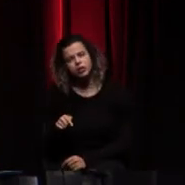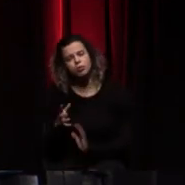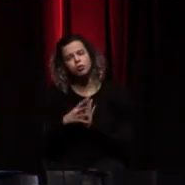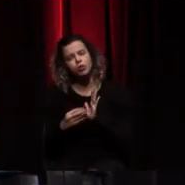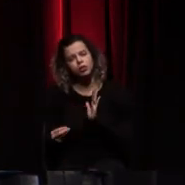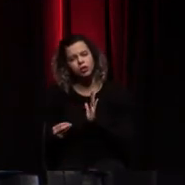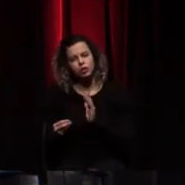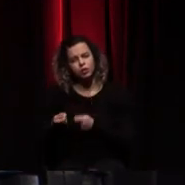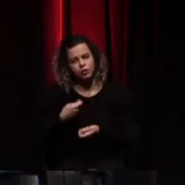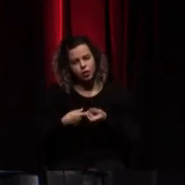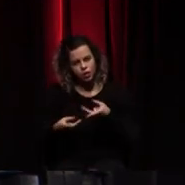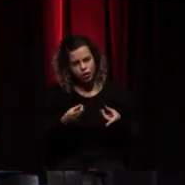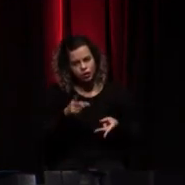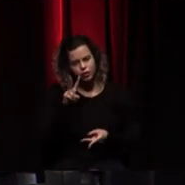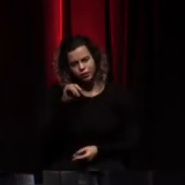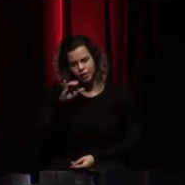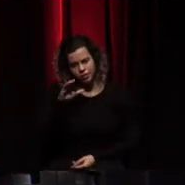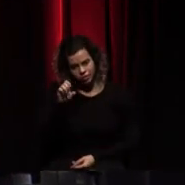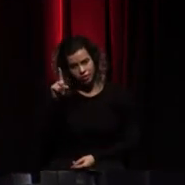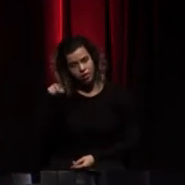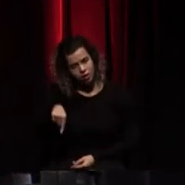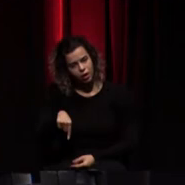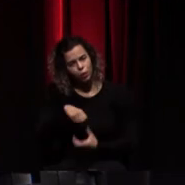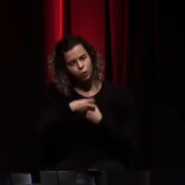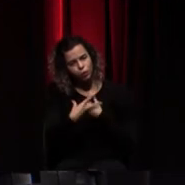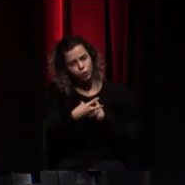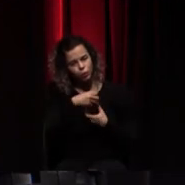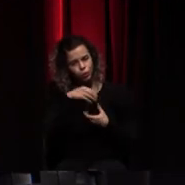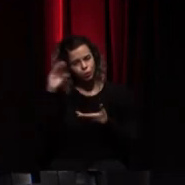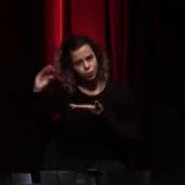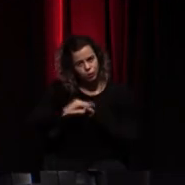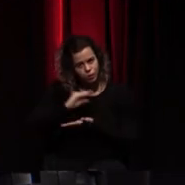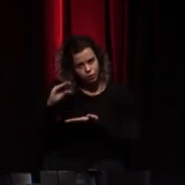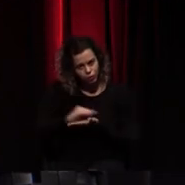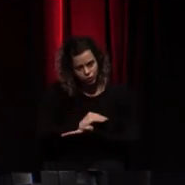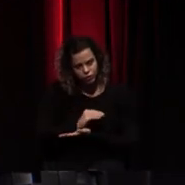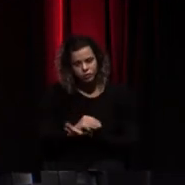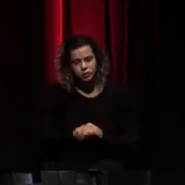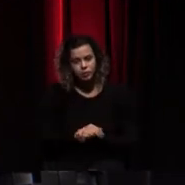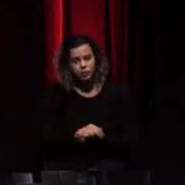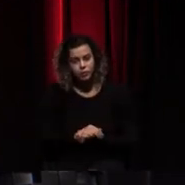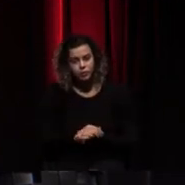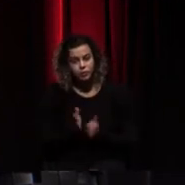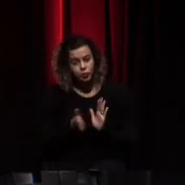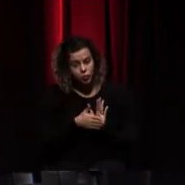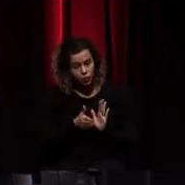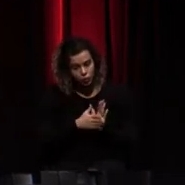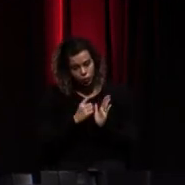is branded, sponsored content and proposed by brands,